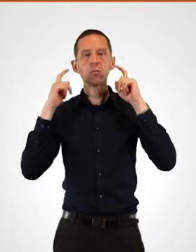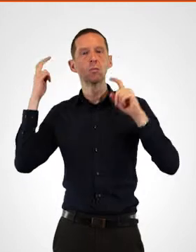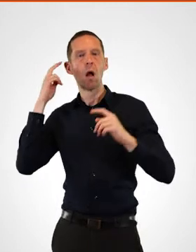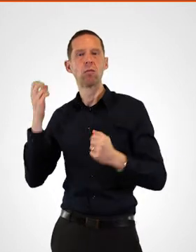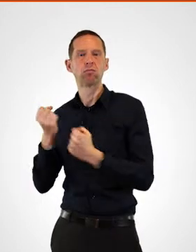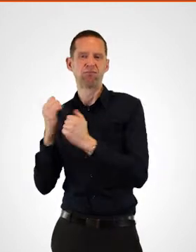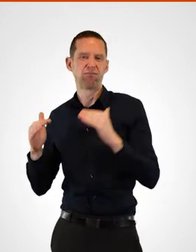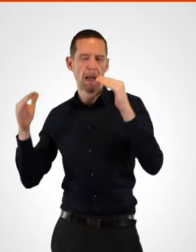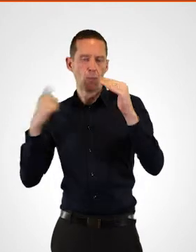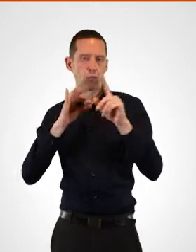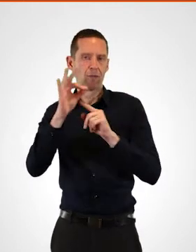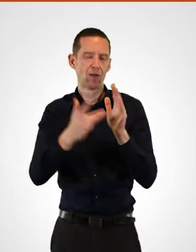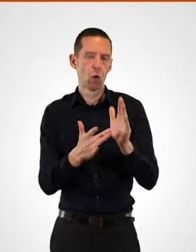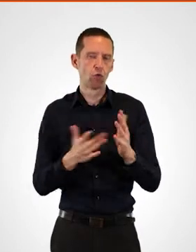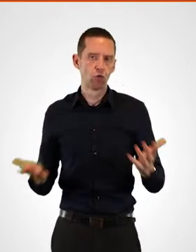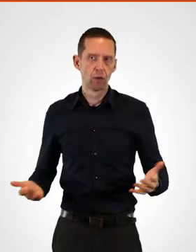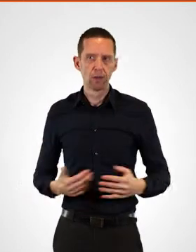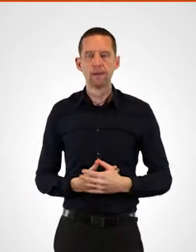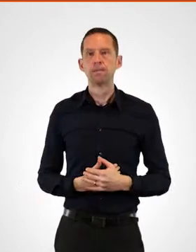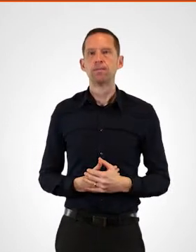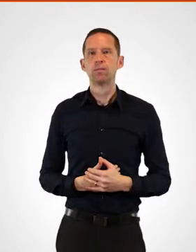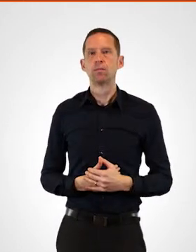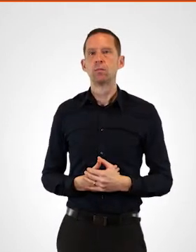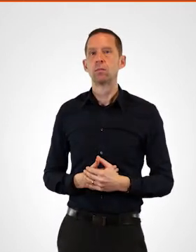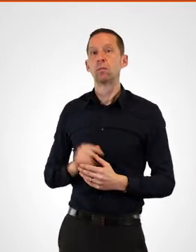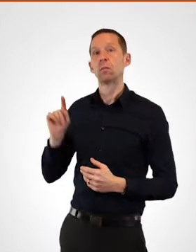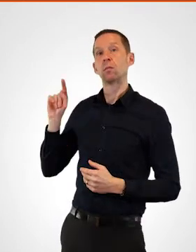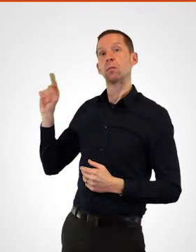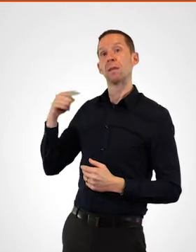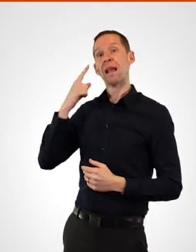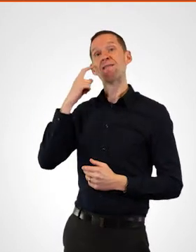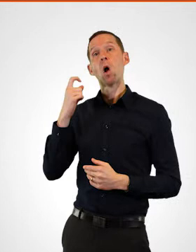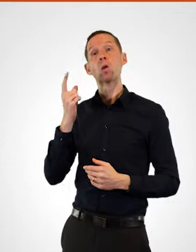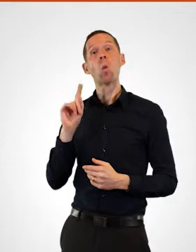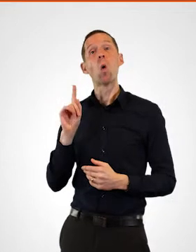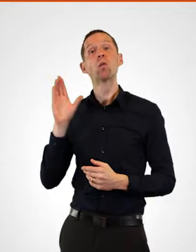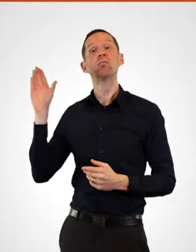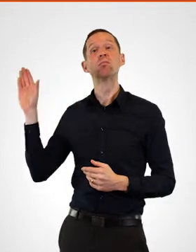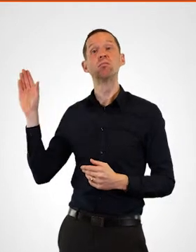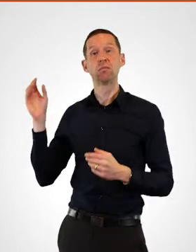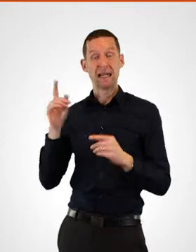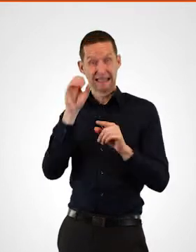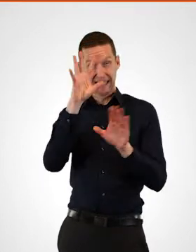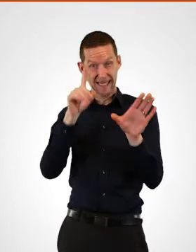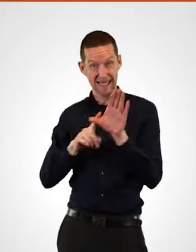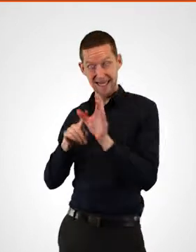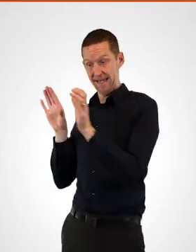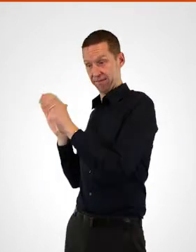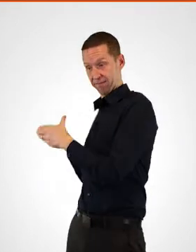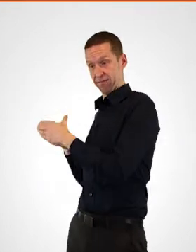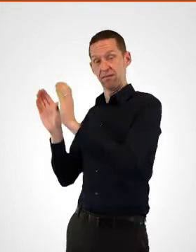what we found there was that there was no improvement at all 10 years later